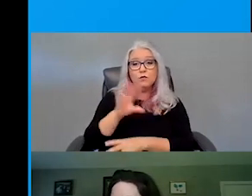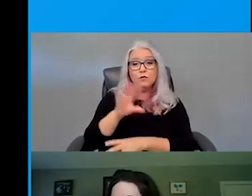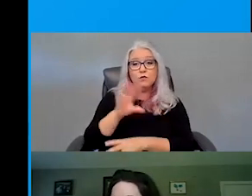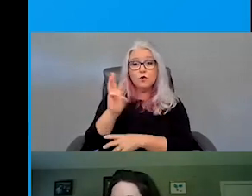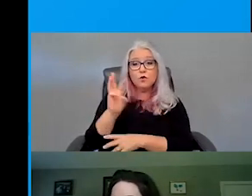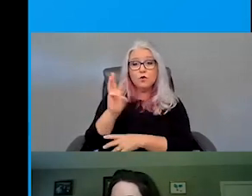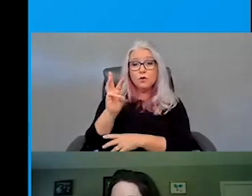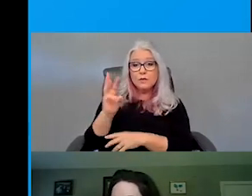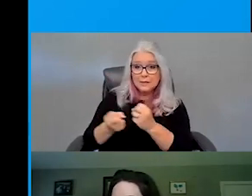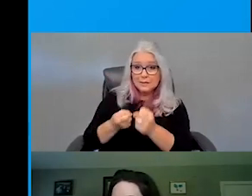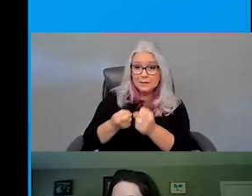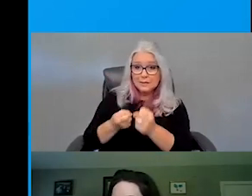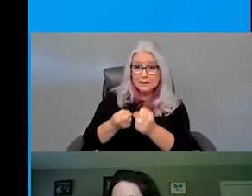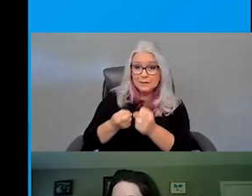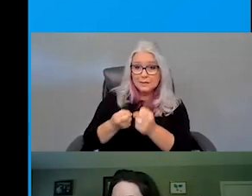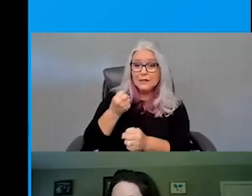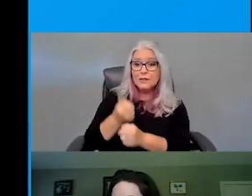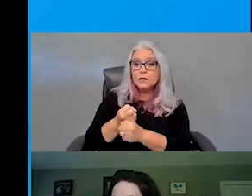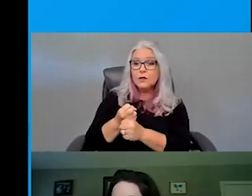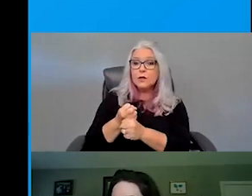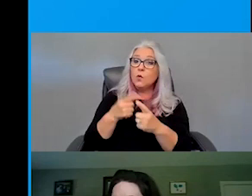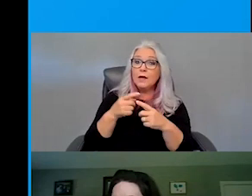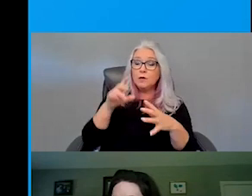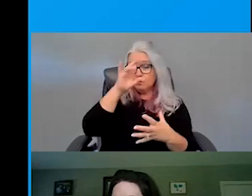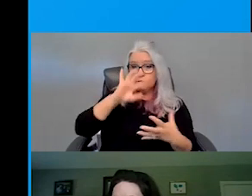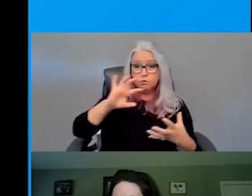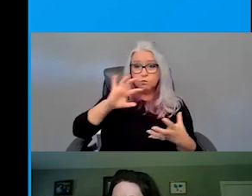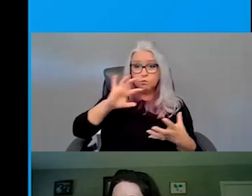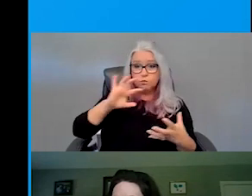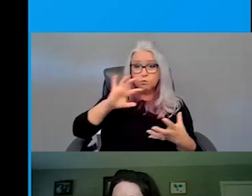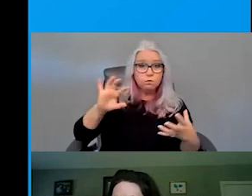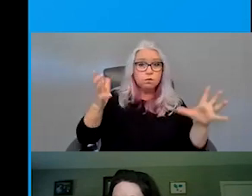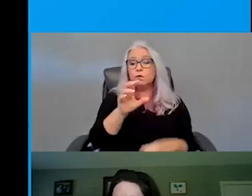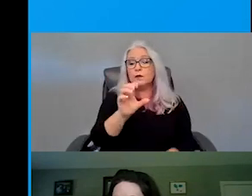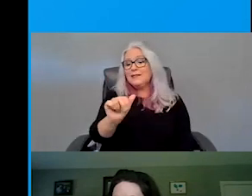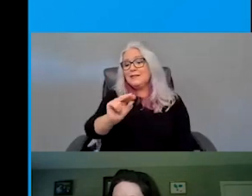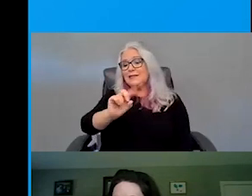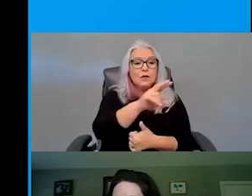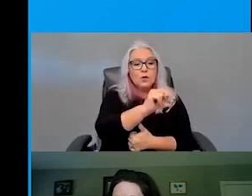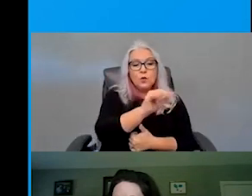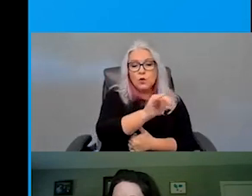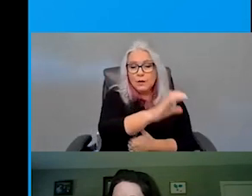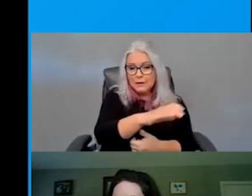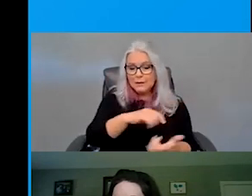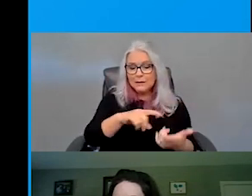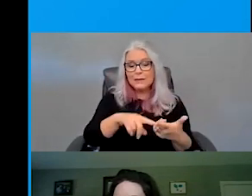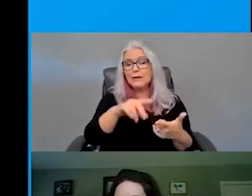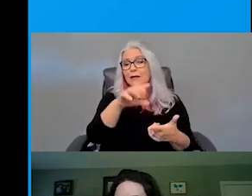super storm sandy came in New York City, Long Island, New Jersey and the eastern part of New York State, western parts of